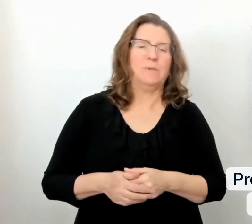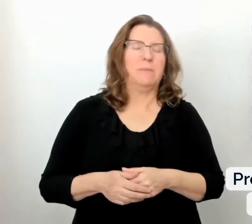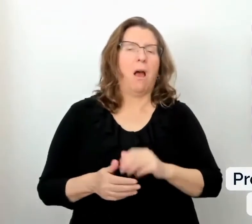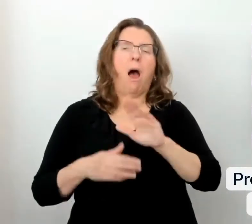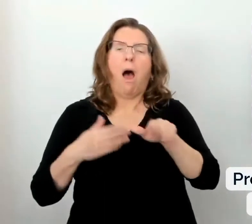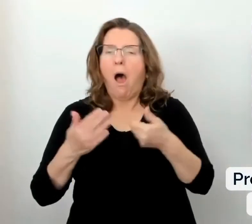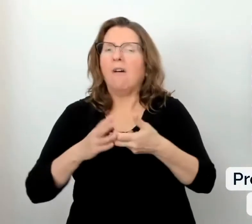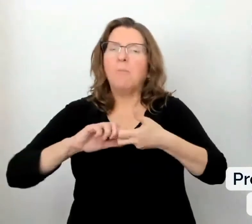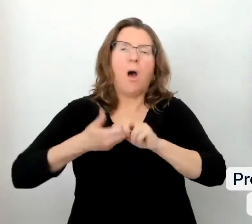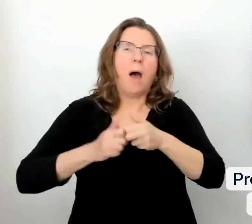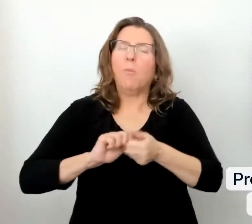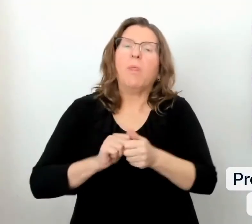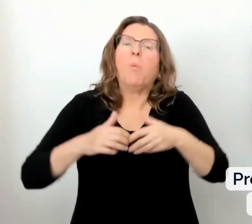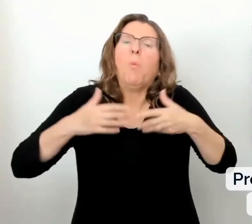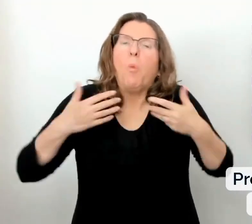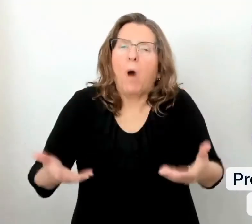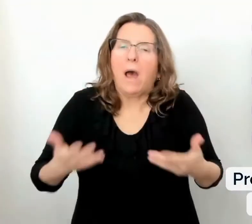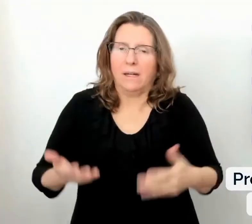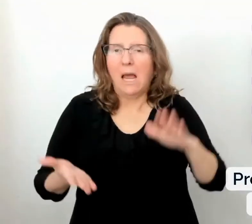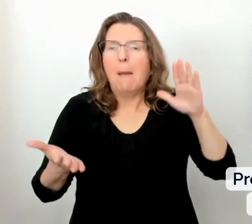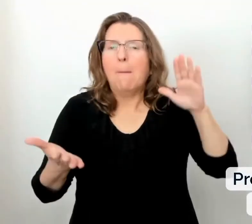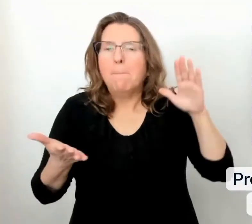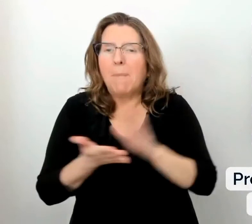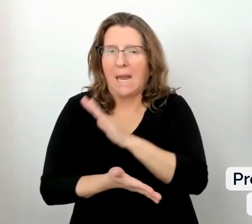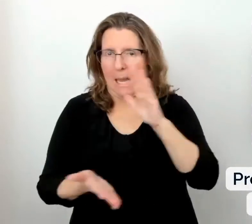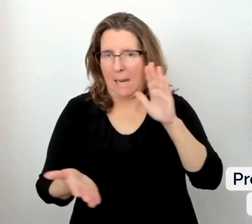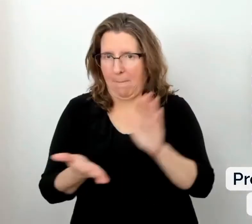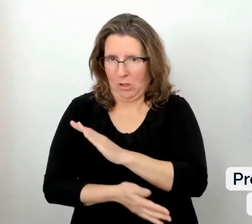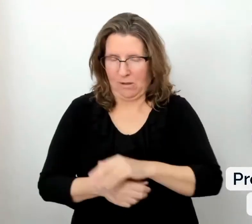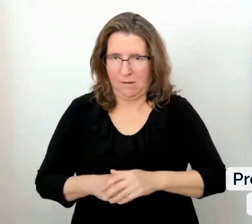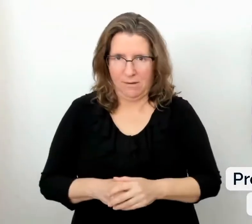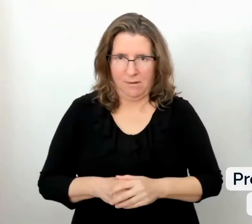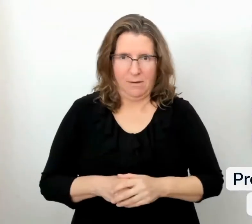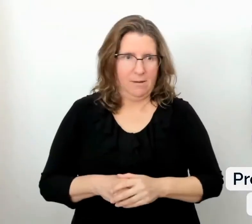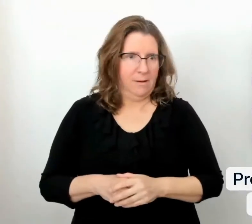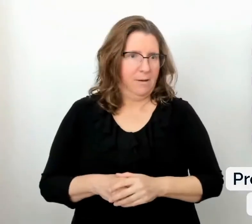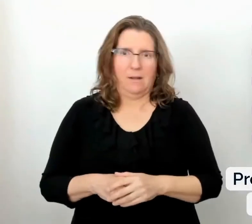and intellectual challenges that they all had difficulties with organizing their papers.